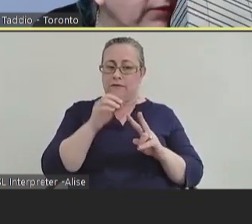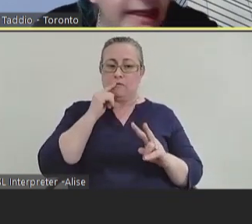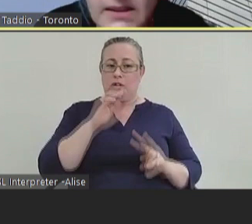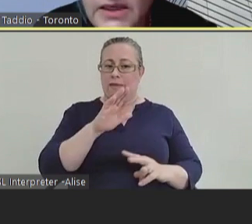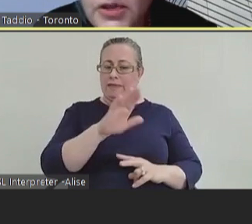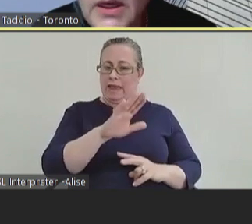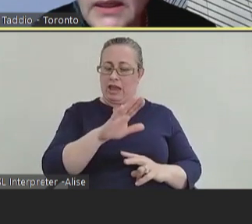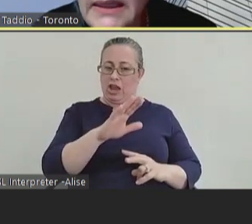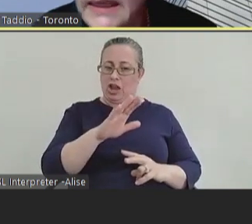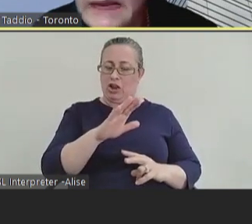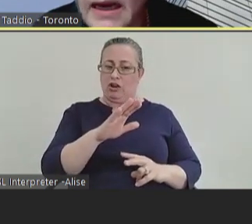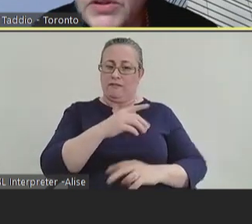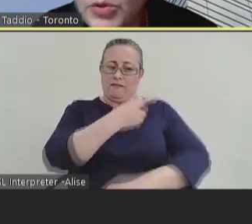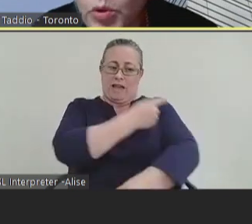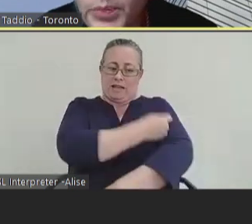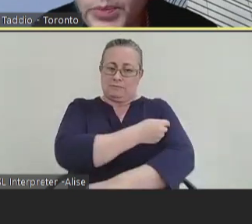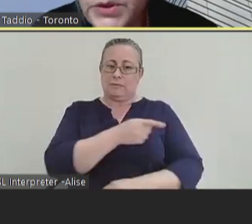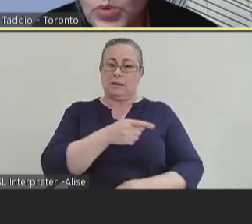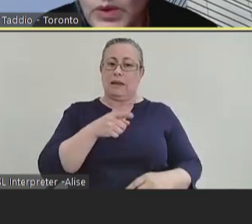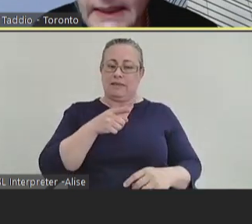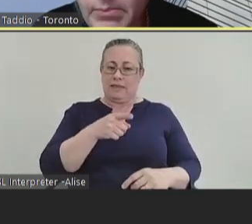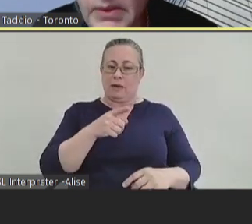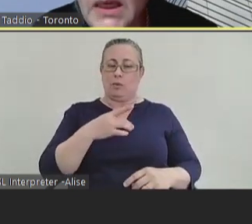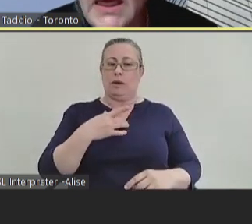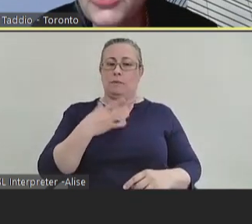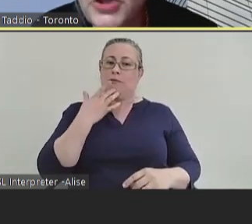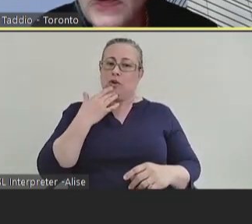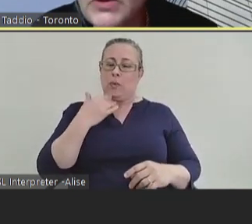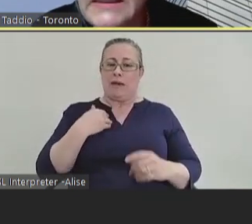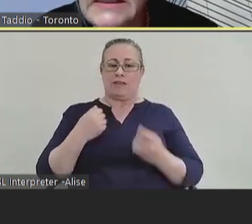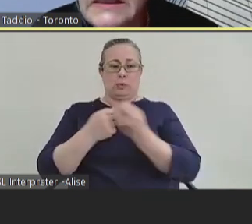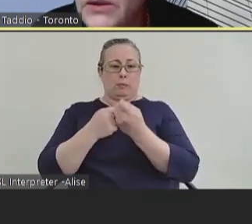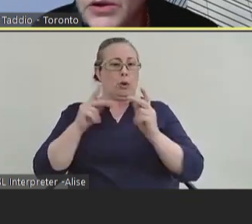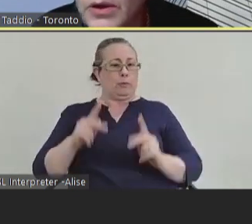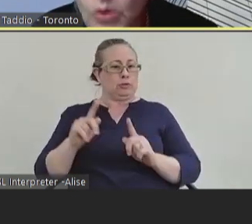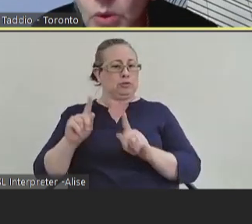vaccination, and they'd like to have a support person with them. And generally, neither was